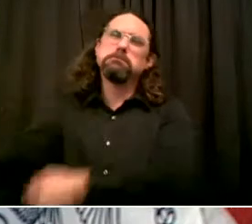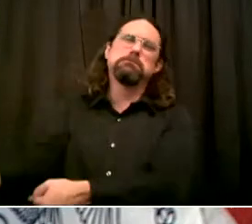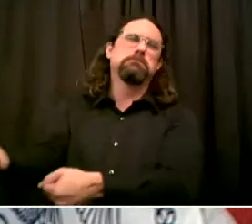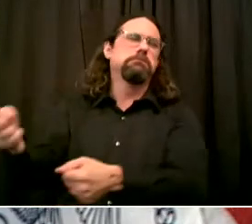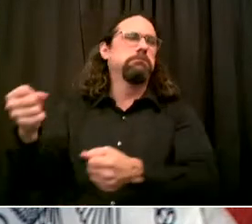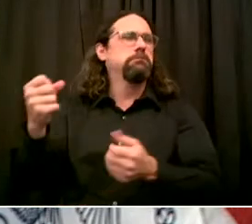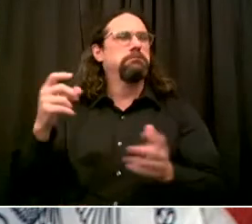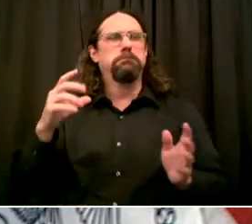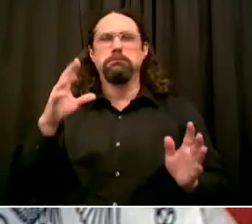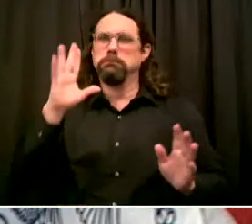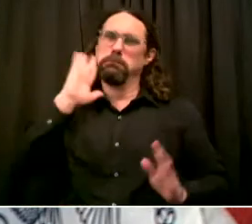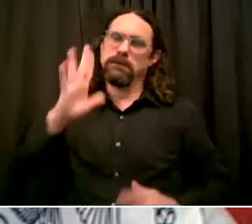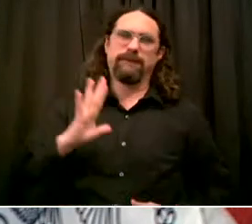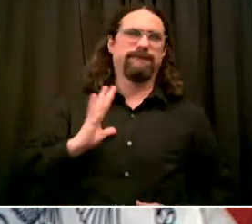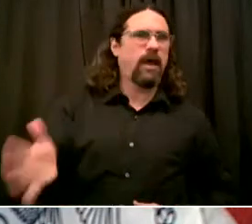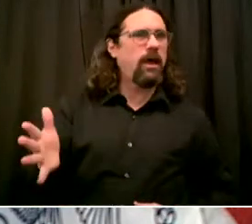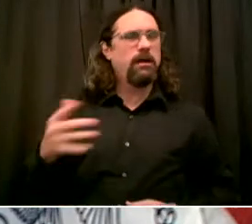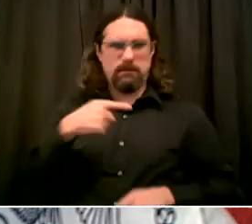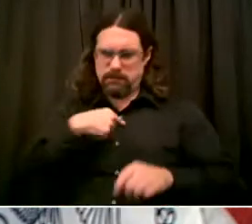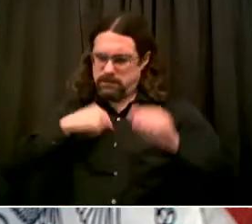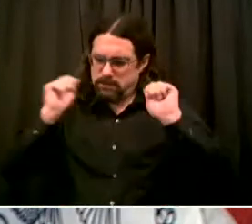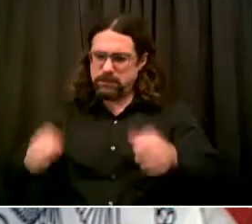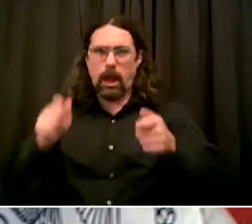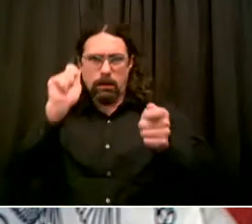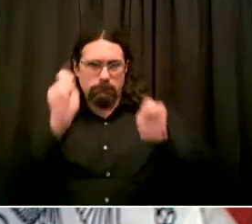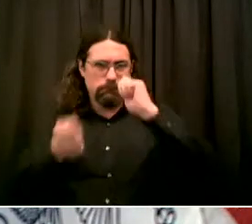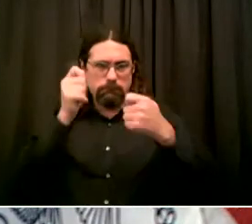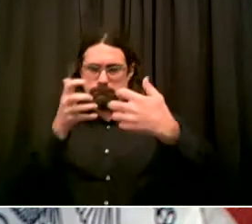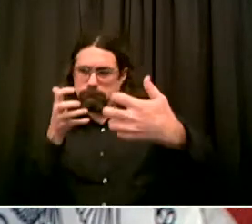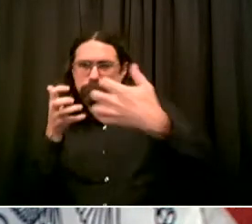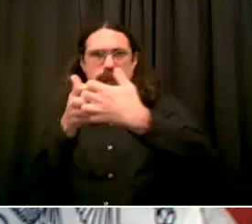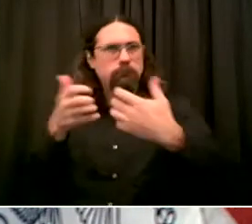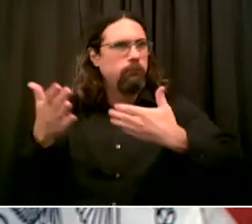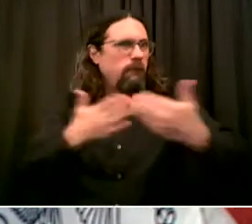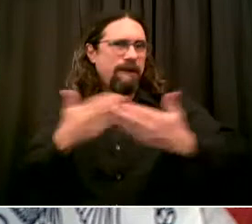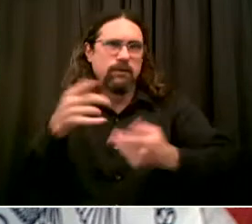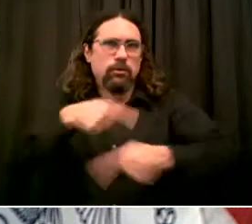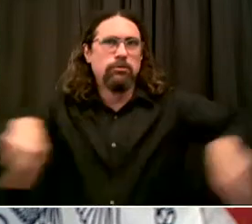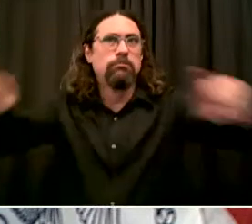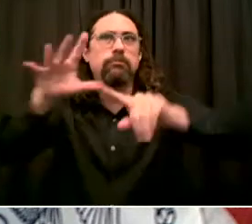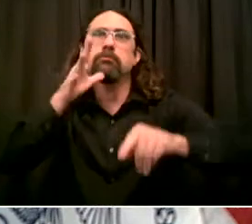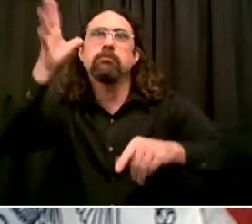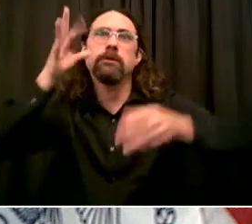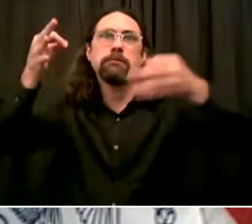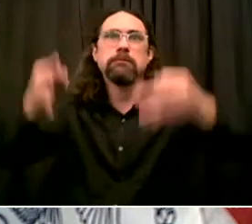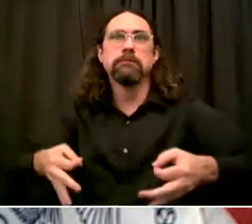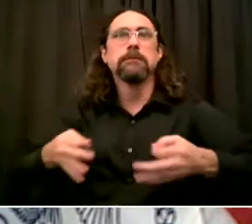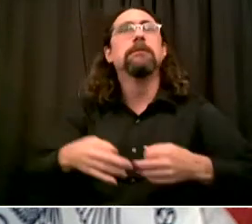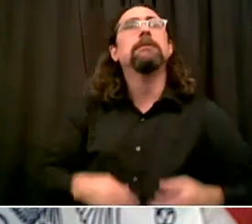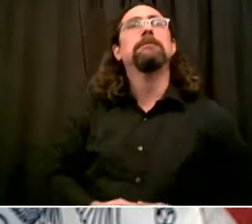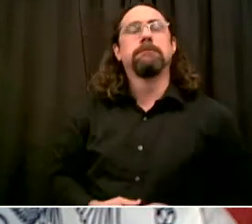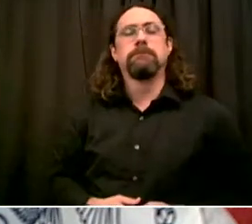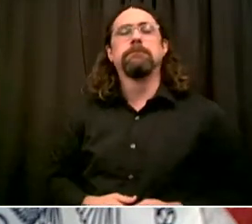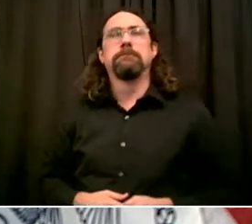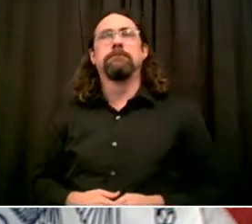ADJUSTMENTS NEEDED DEPENDING ON WHAT PARENTS DECIDE. WE HAVE TWO MORE FOR TODAY. THE NEXT IS BOB